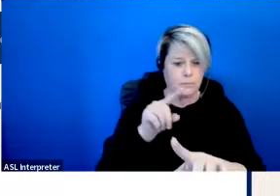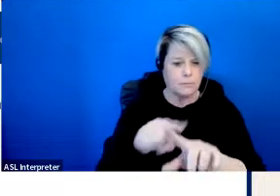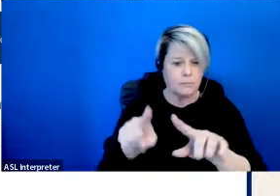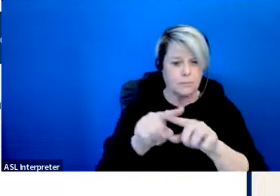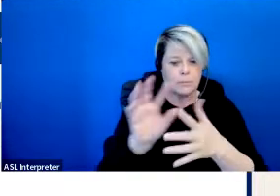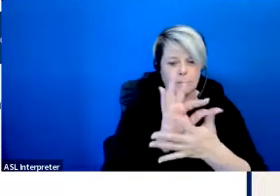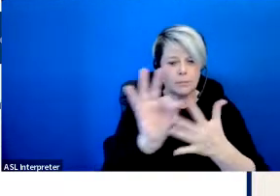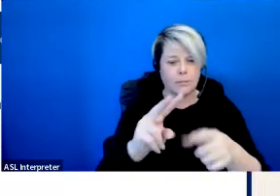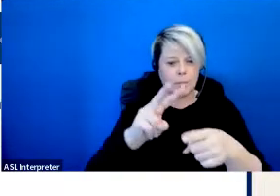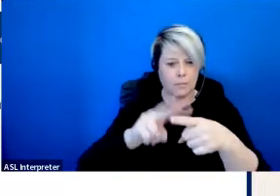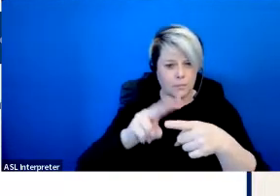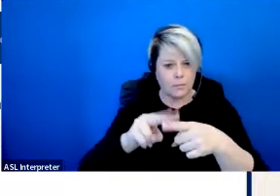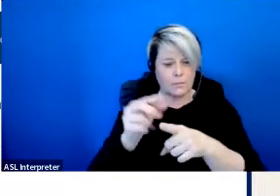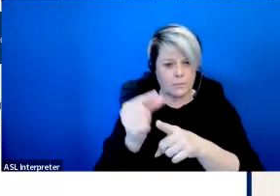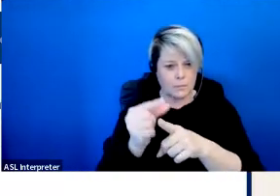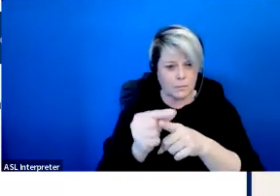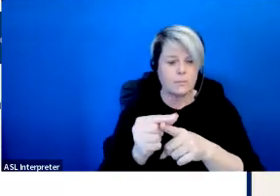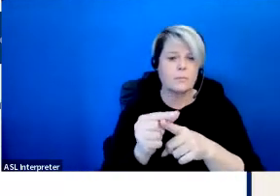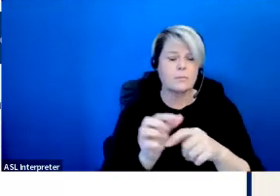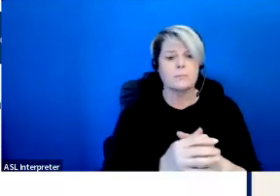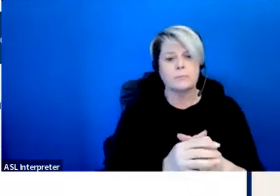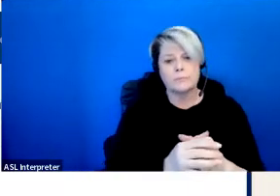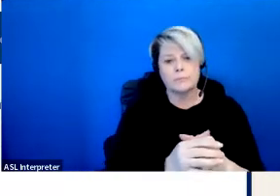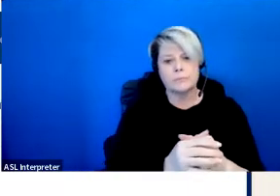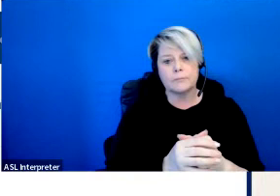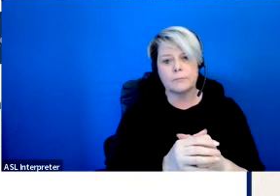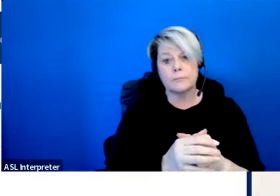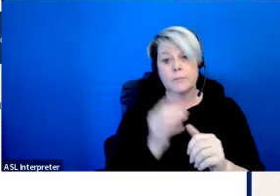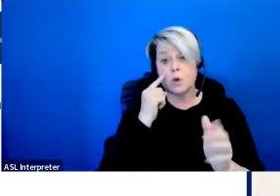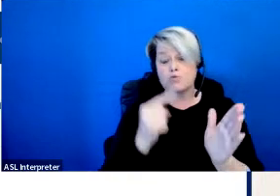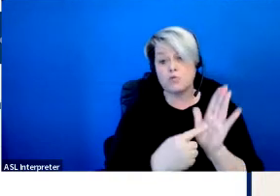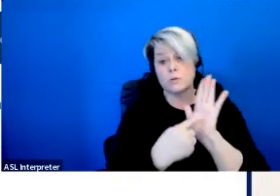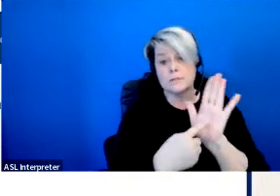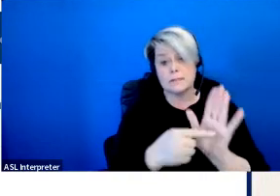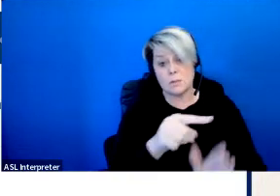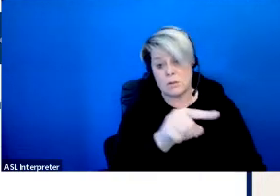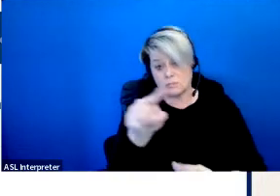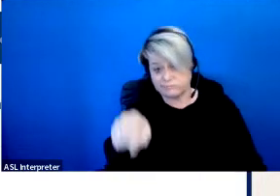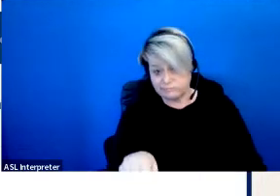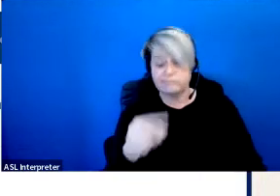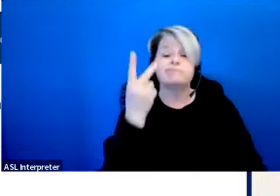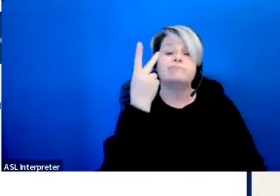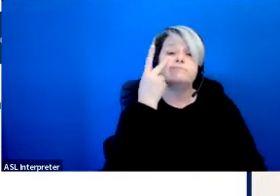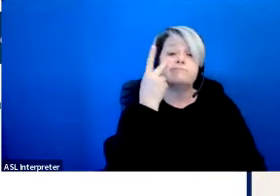agricultural library thesaurus or NALT, is a helpful tool to helping you identify some of the alternative